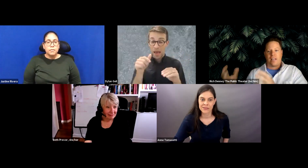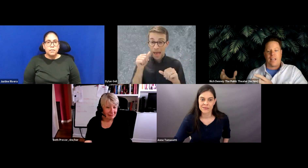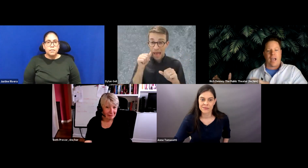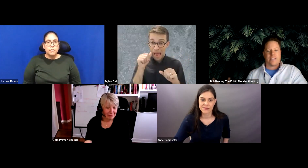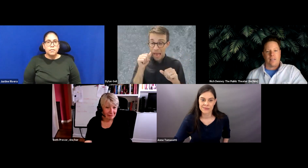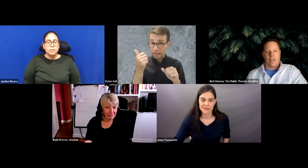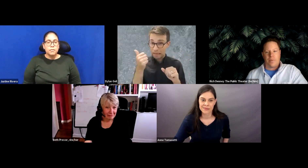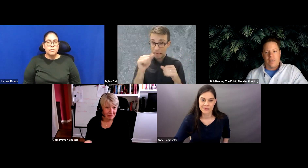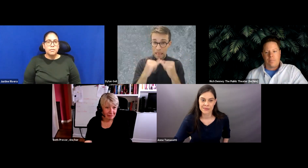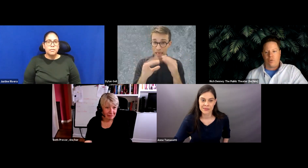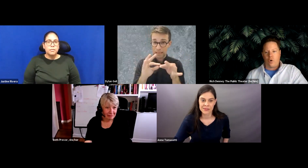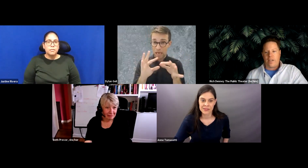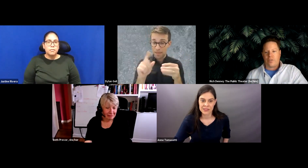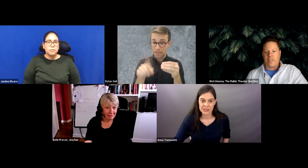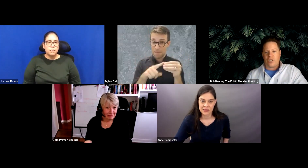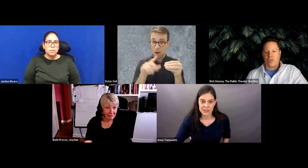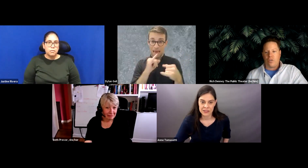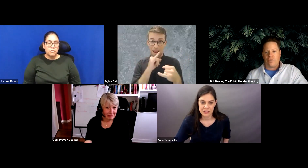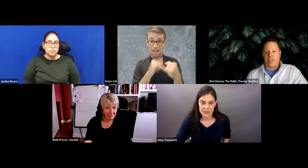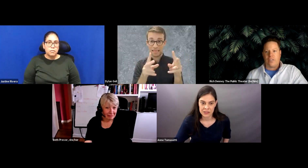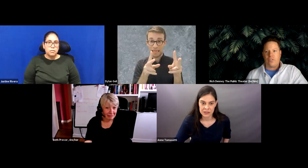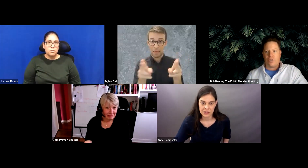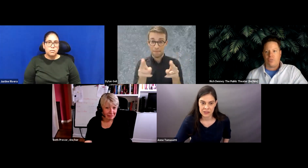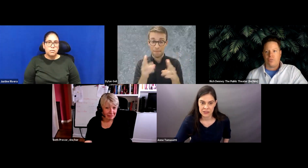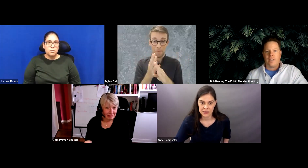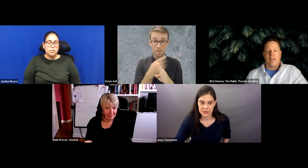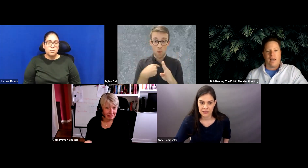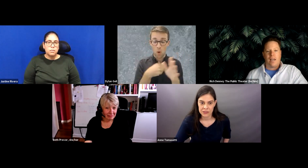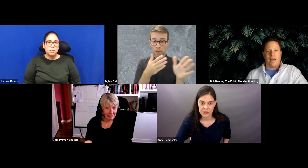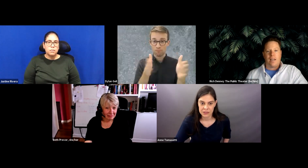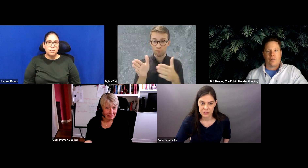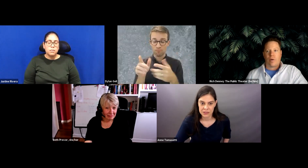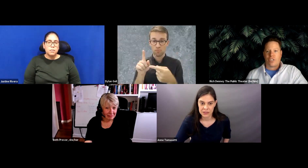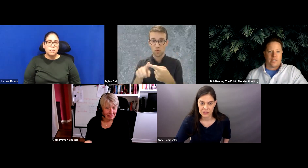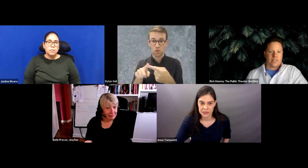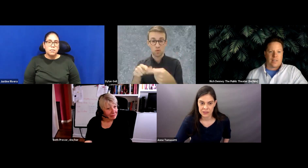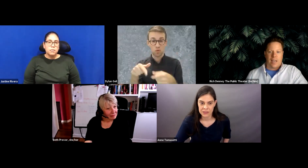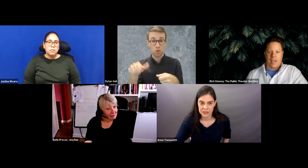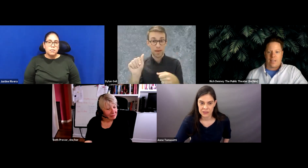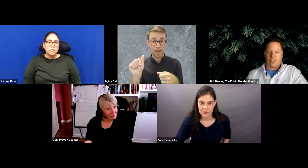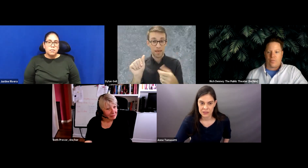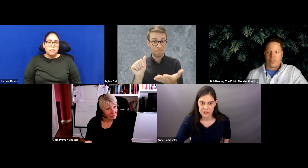that last clip before we transition over into questions and so forth?